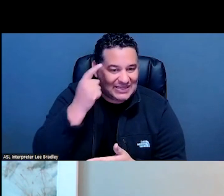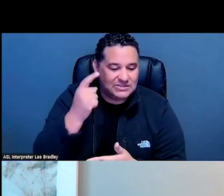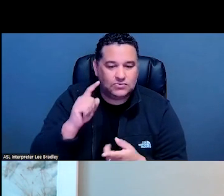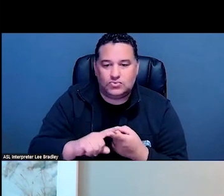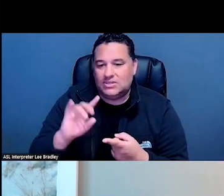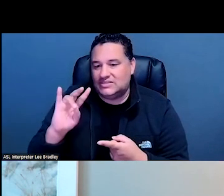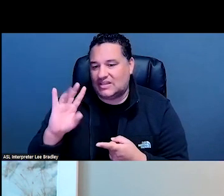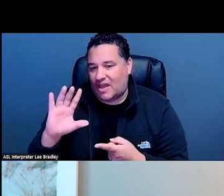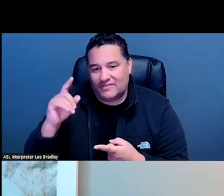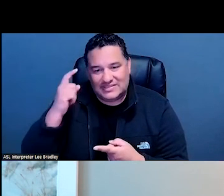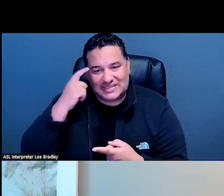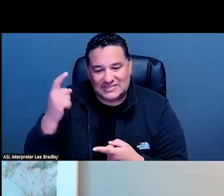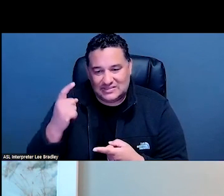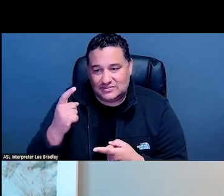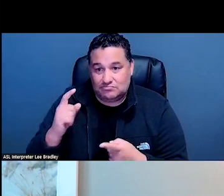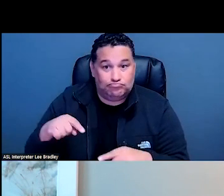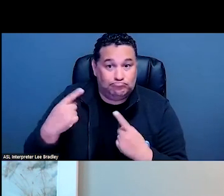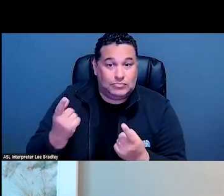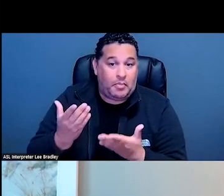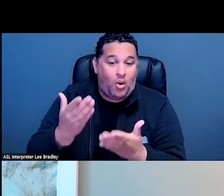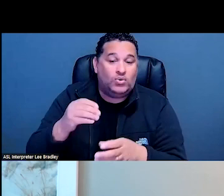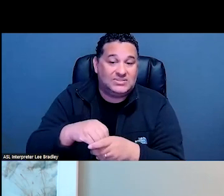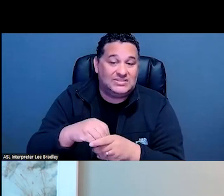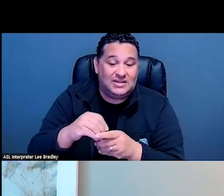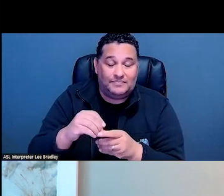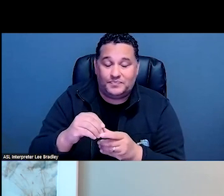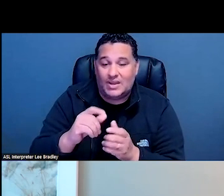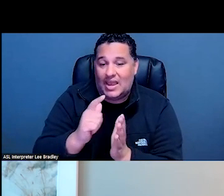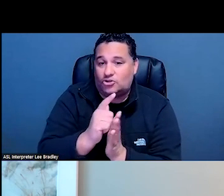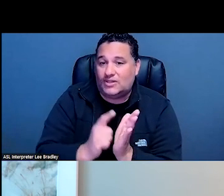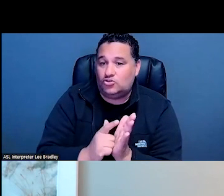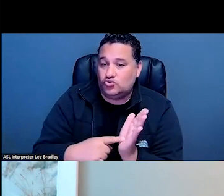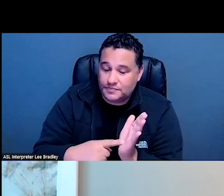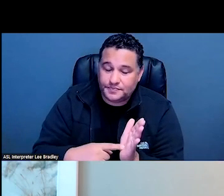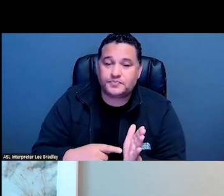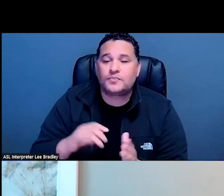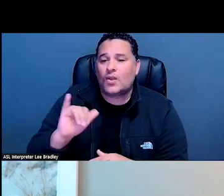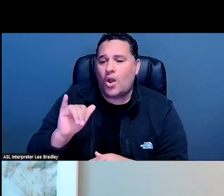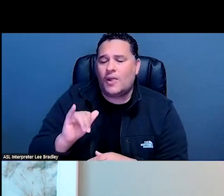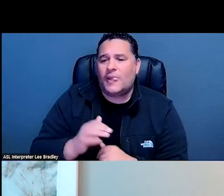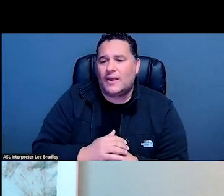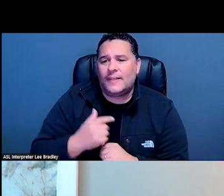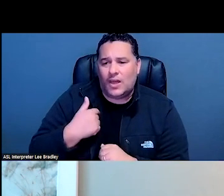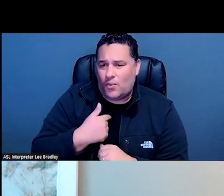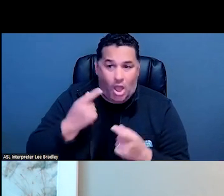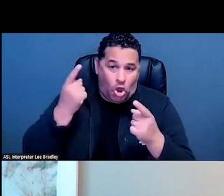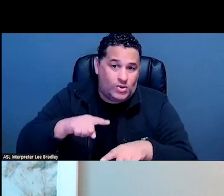IT ONLY RANGES FROM 8 CENTS TO 75 CENTS